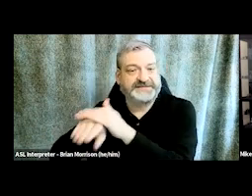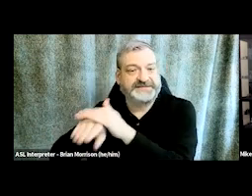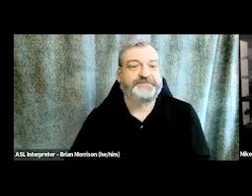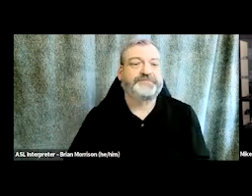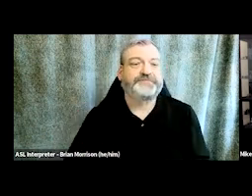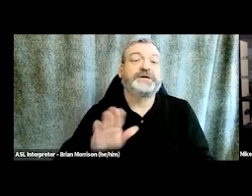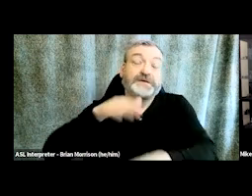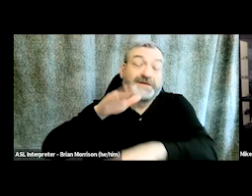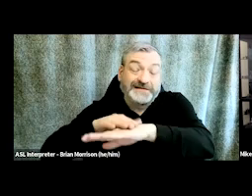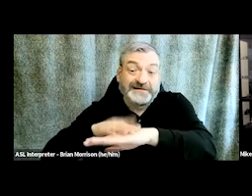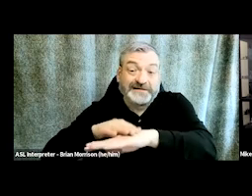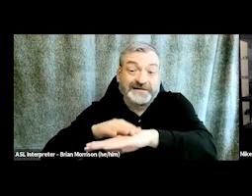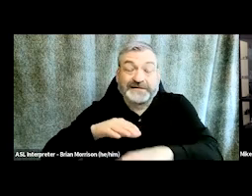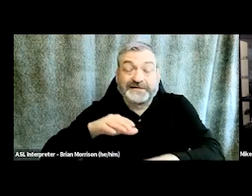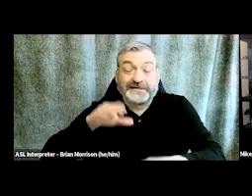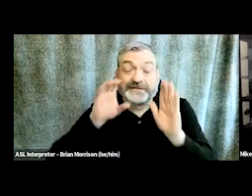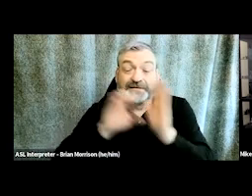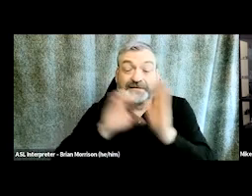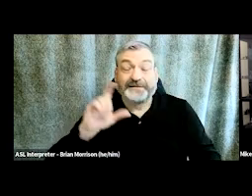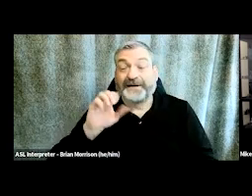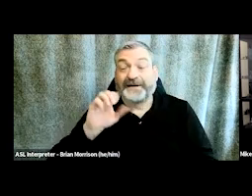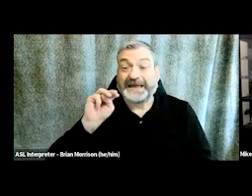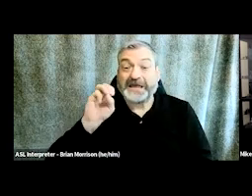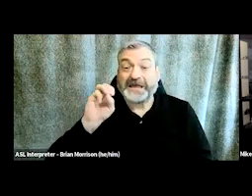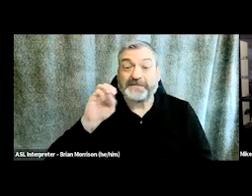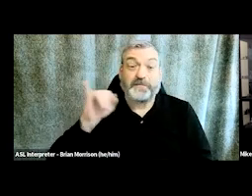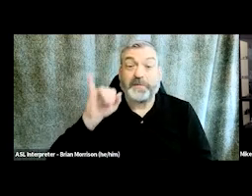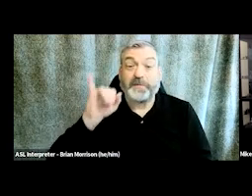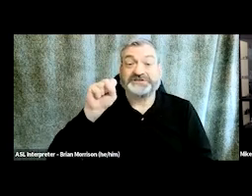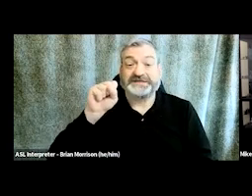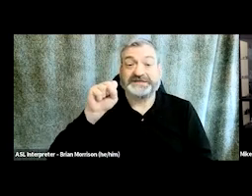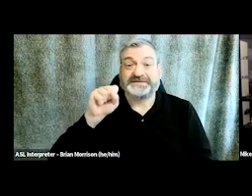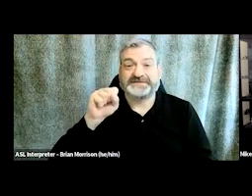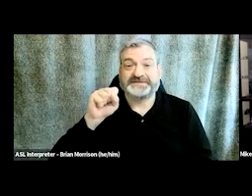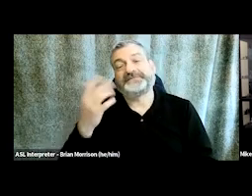This maybe isn't the most punchy example, but I have a little emoji on the screen